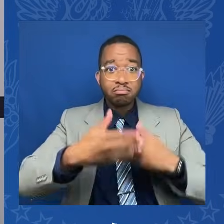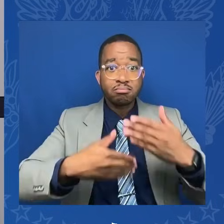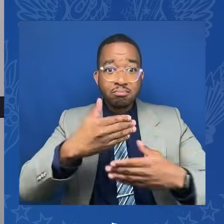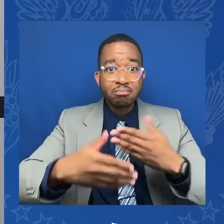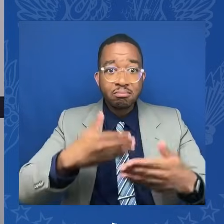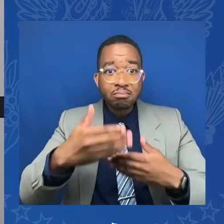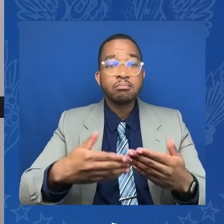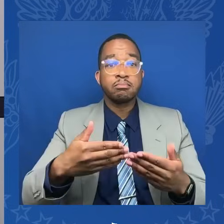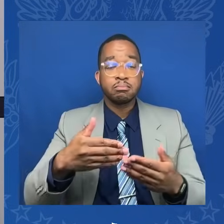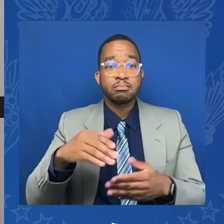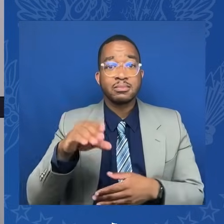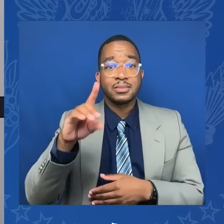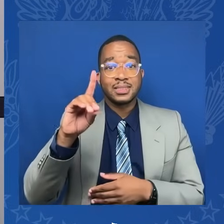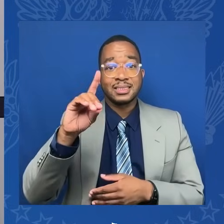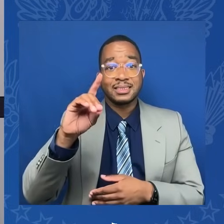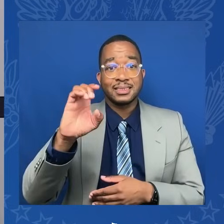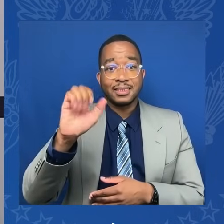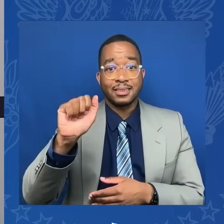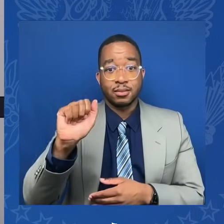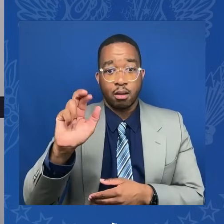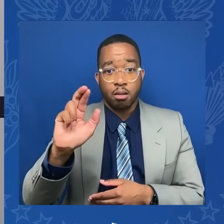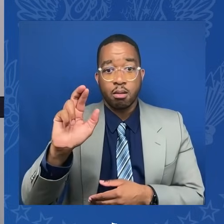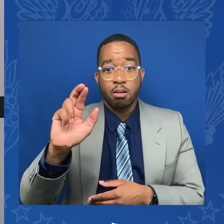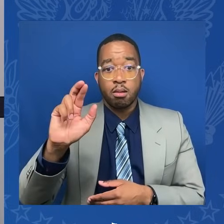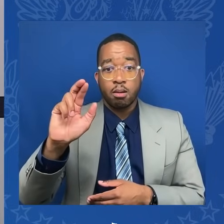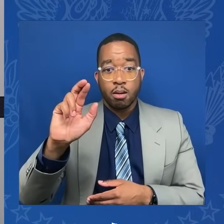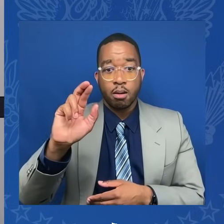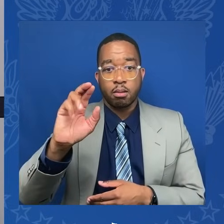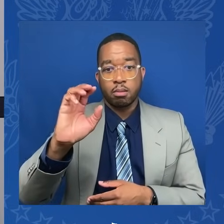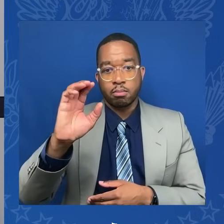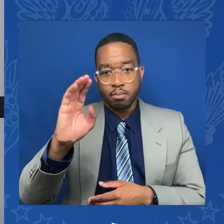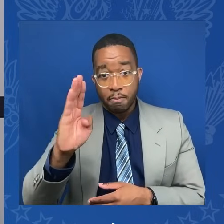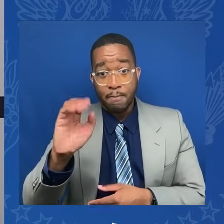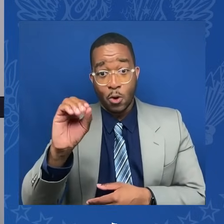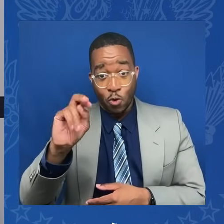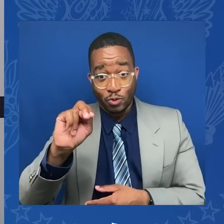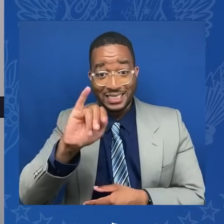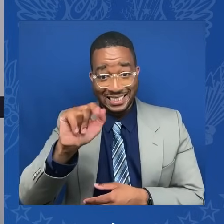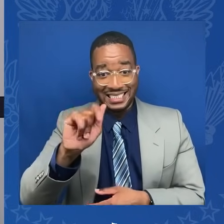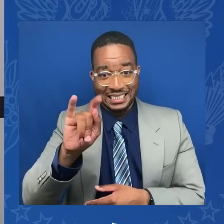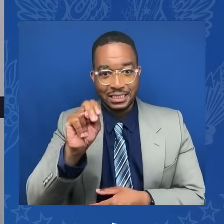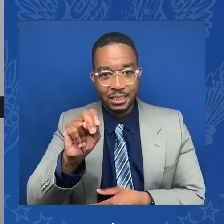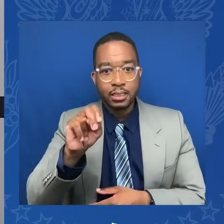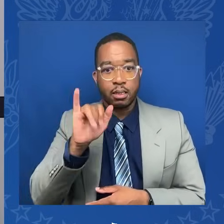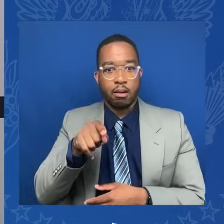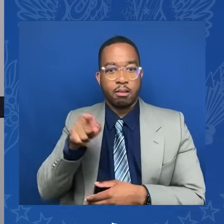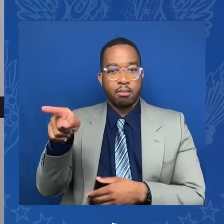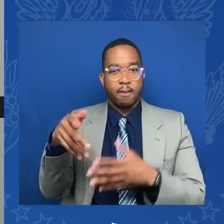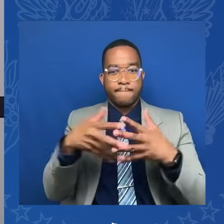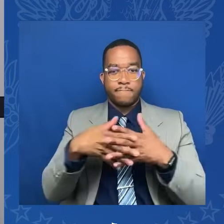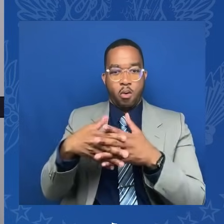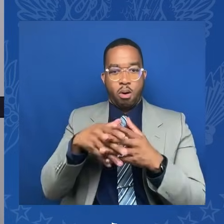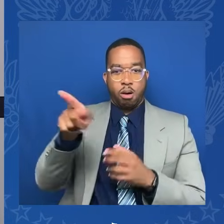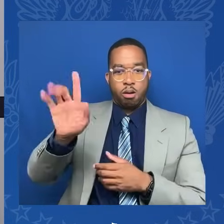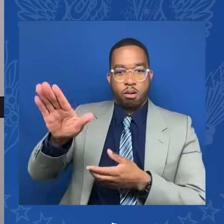the implementation of the Paris Agreements. But, of course, we want to reset, as it were, both our economies --